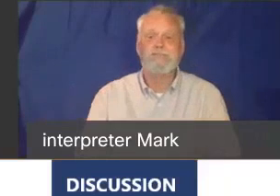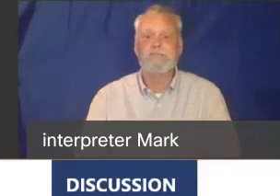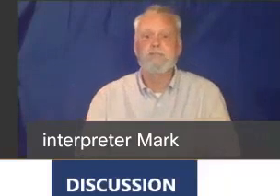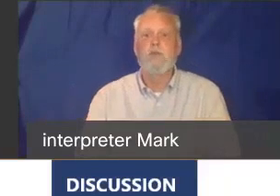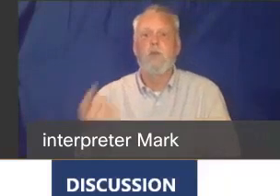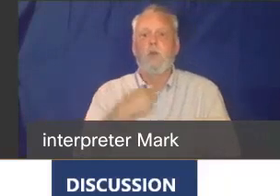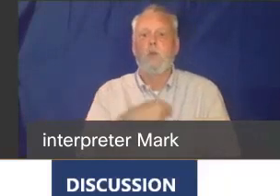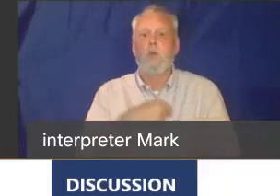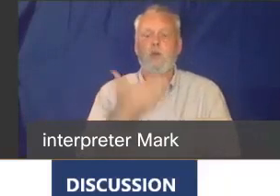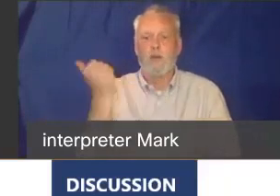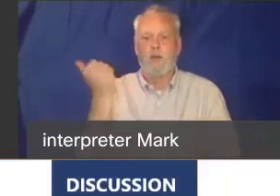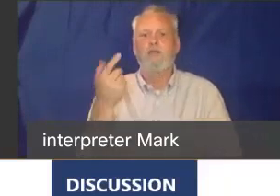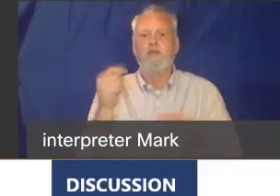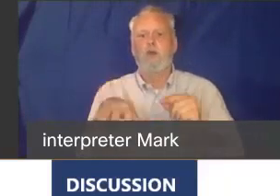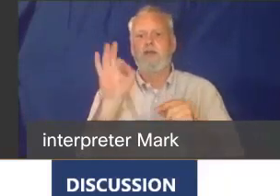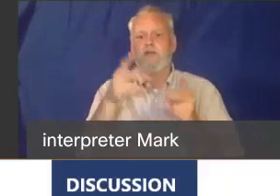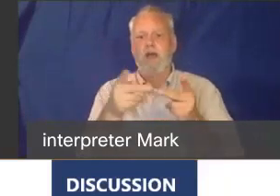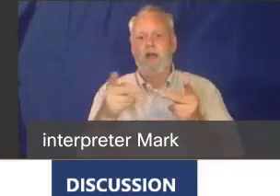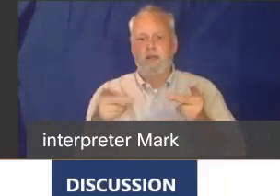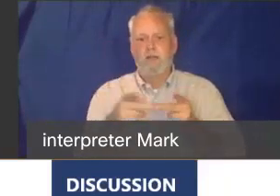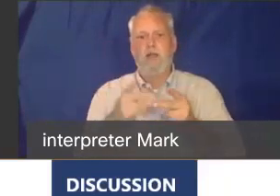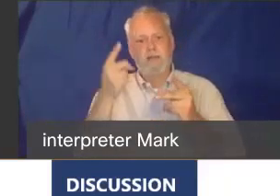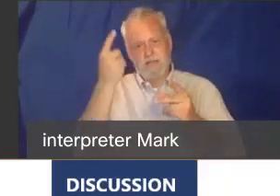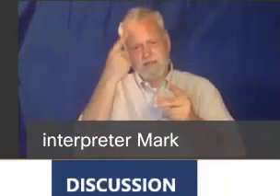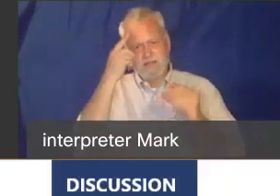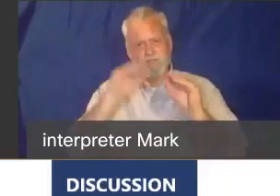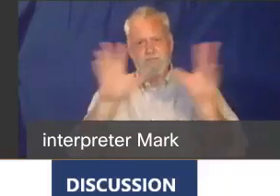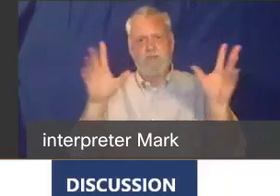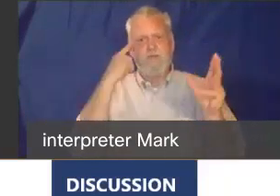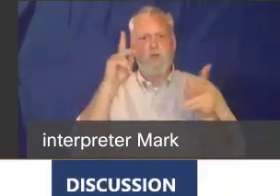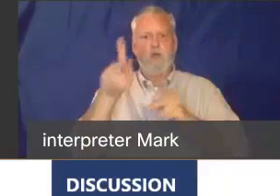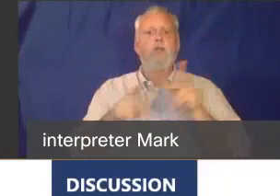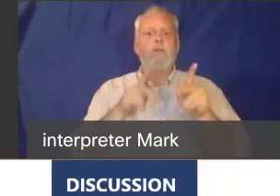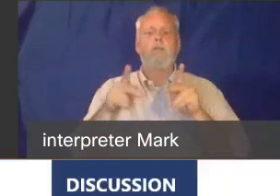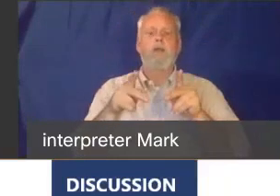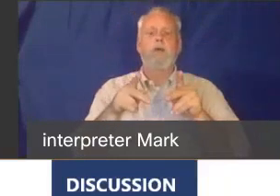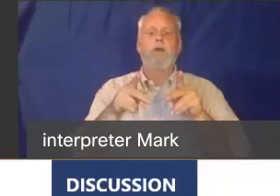Find the places that make the most sense for, for the people who were displaced the vendors.